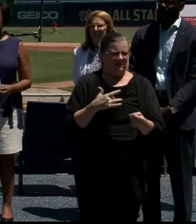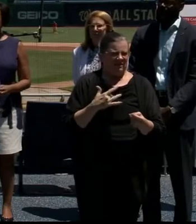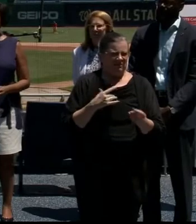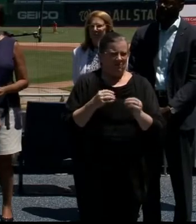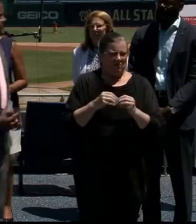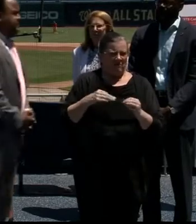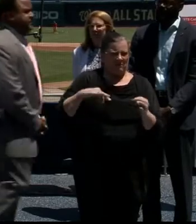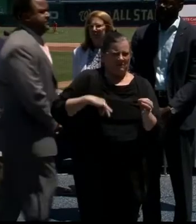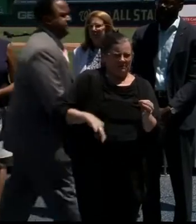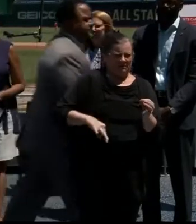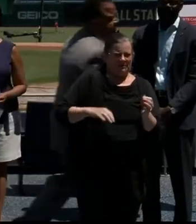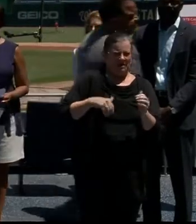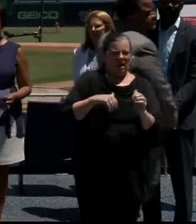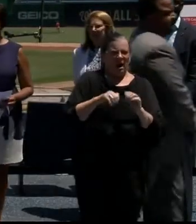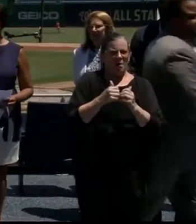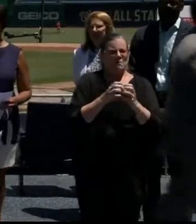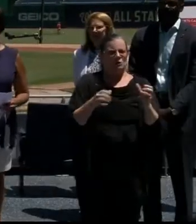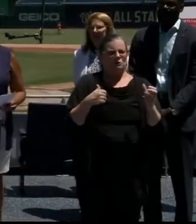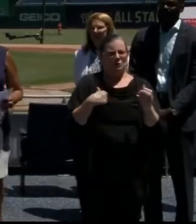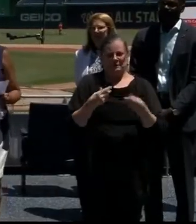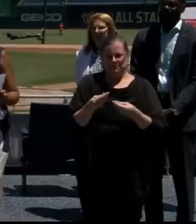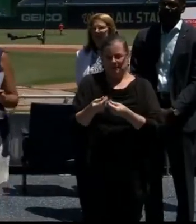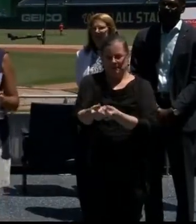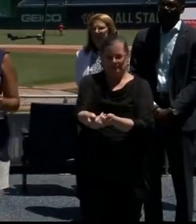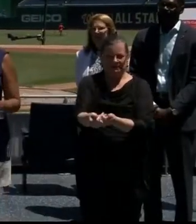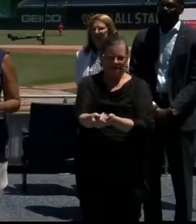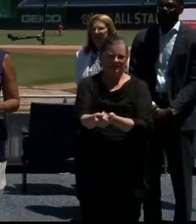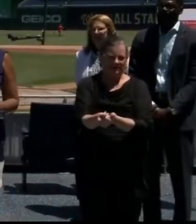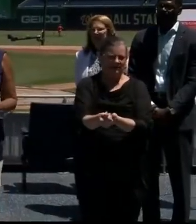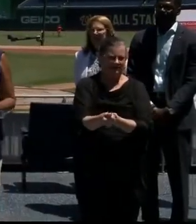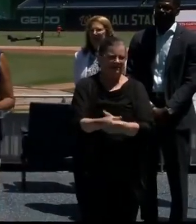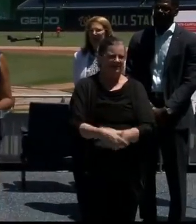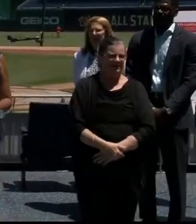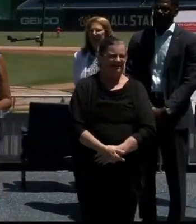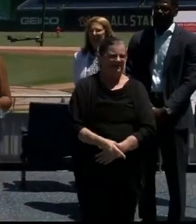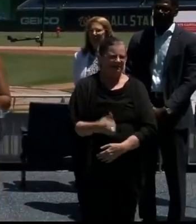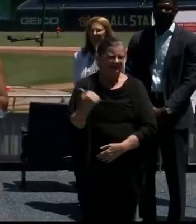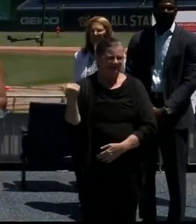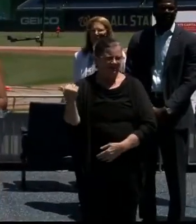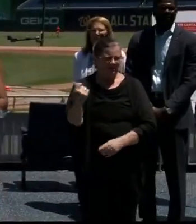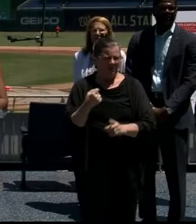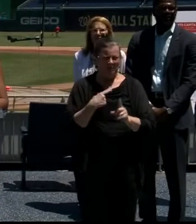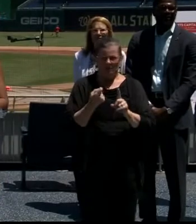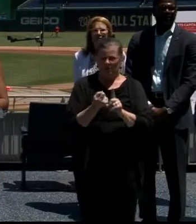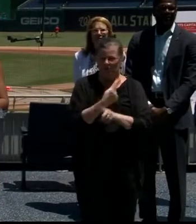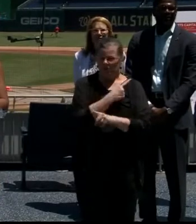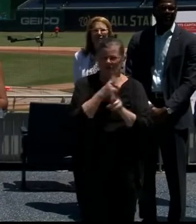YES, SIR? ANY OTHER QUESTIONS?